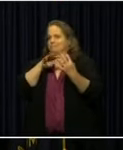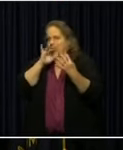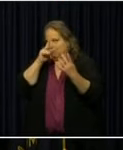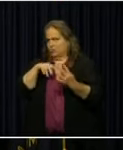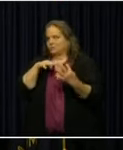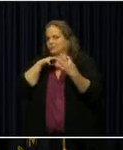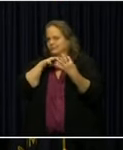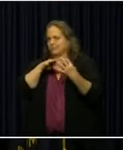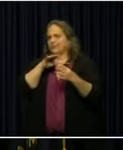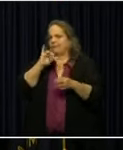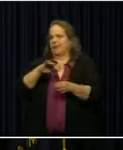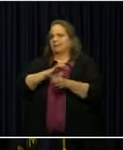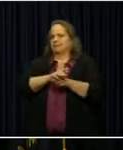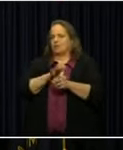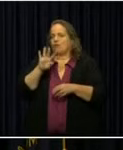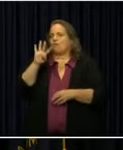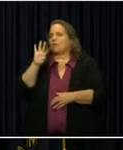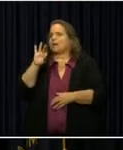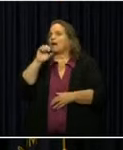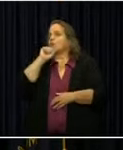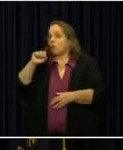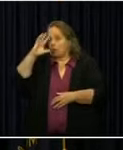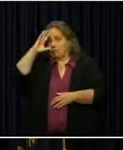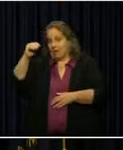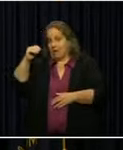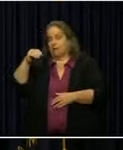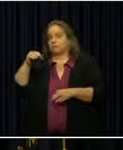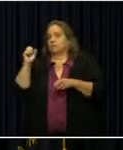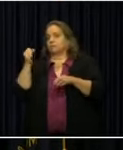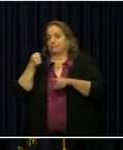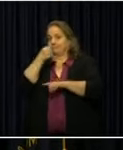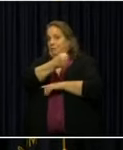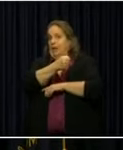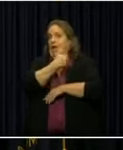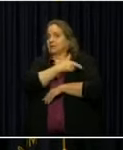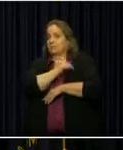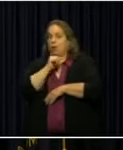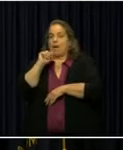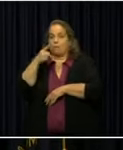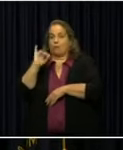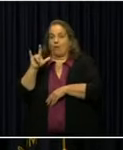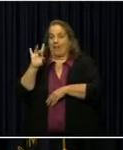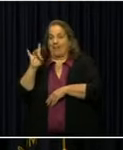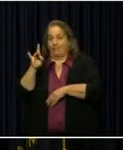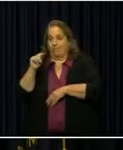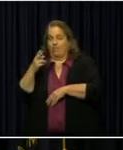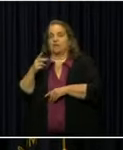RISK, AND WE'LL TALK AS WE GO THROUGH OUR PLANS AND THE